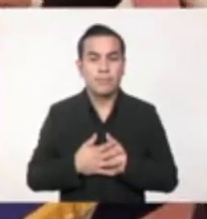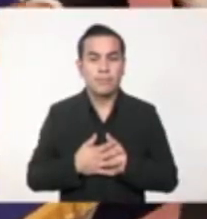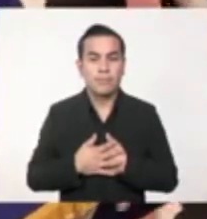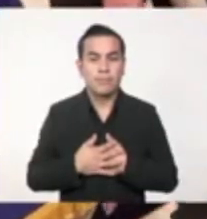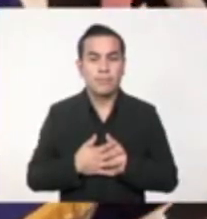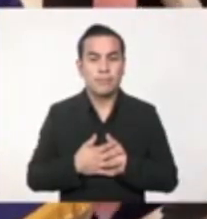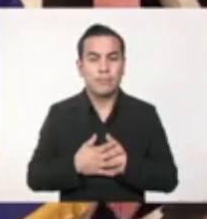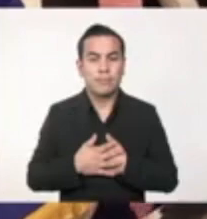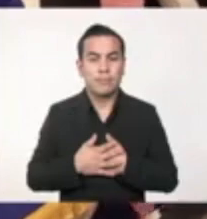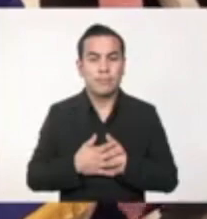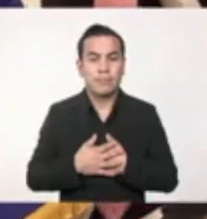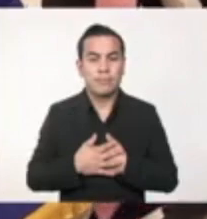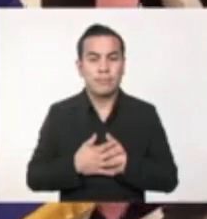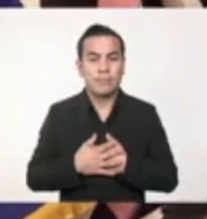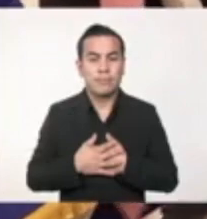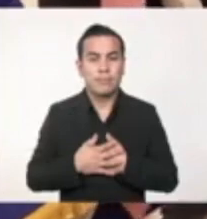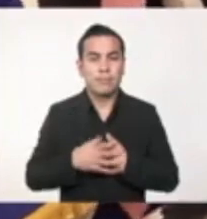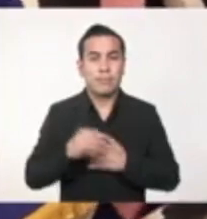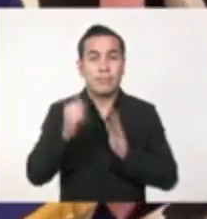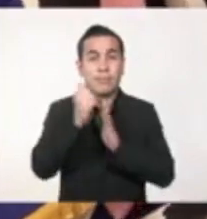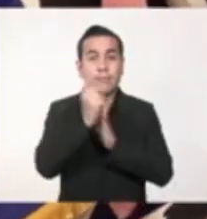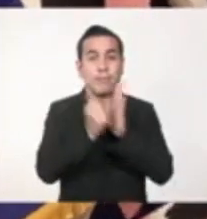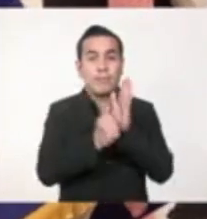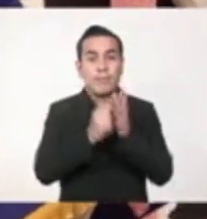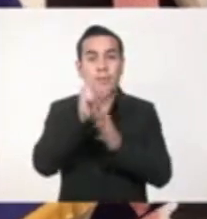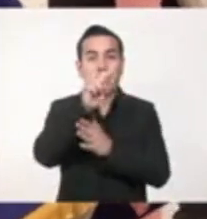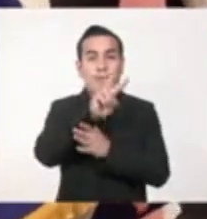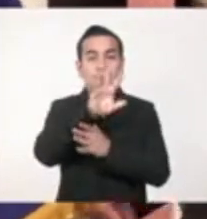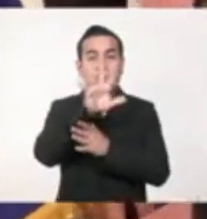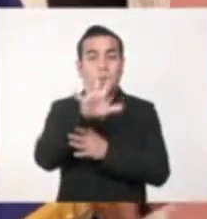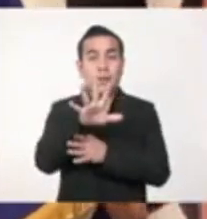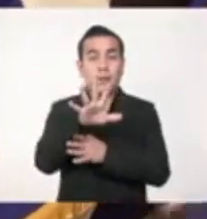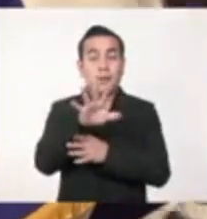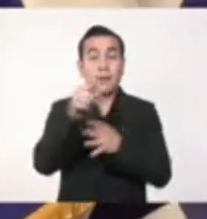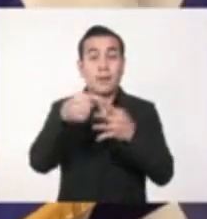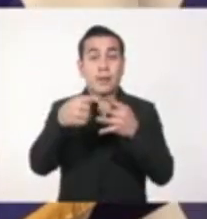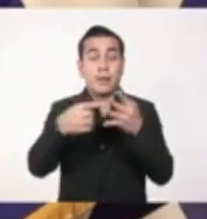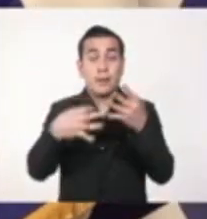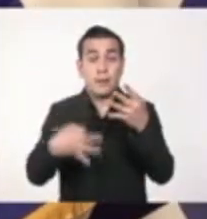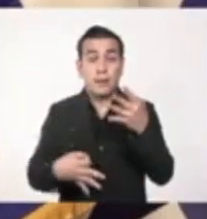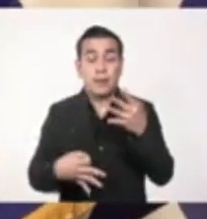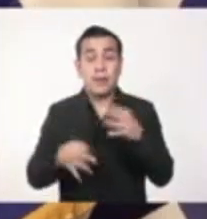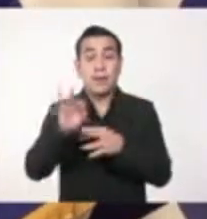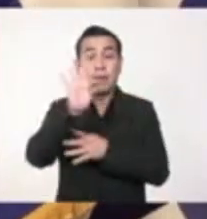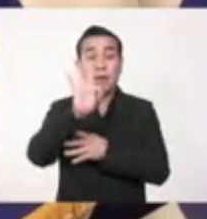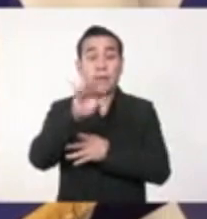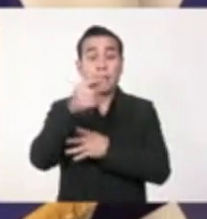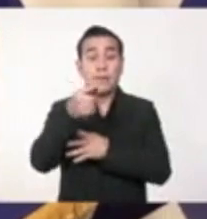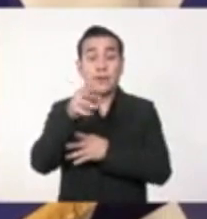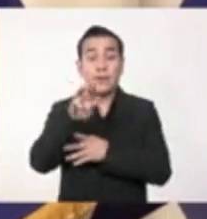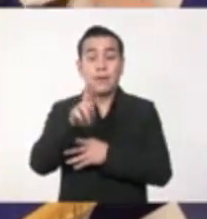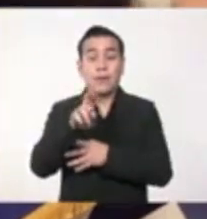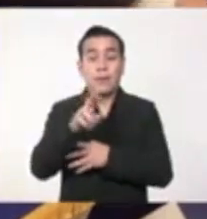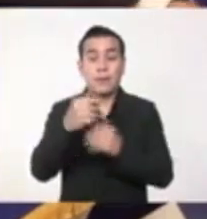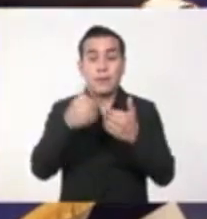This is article twenty - five of the organic law of the Prosecutor, apart from the constitution, take away my